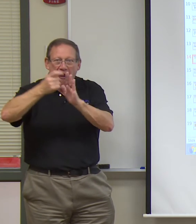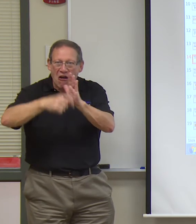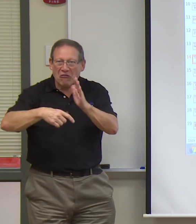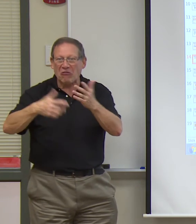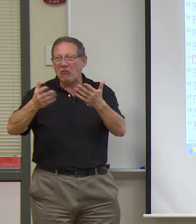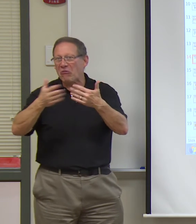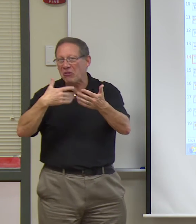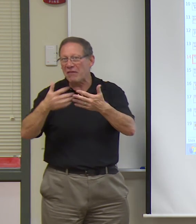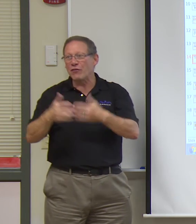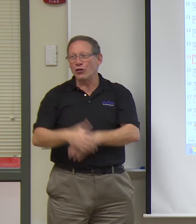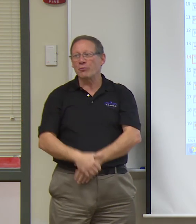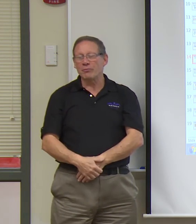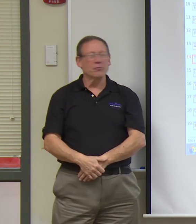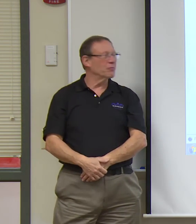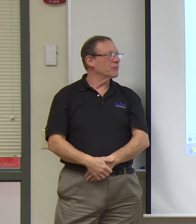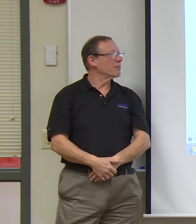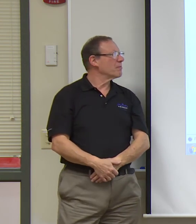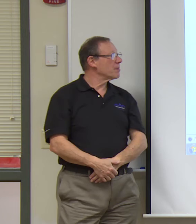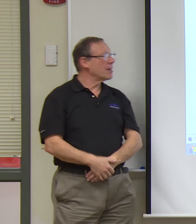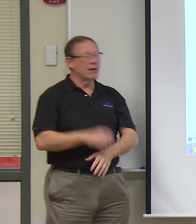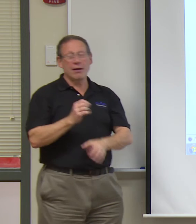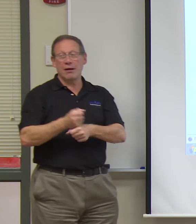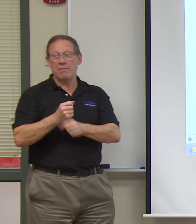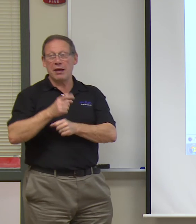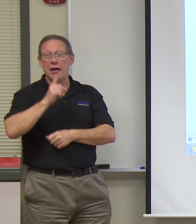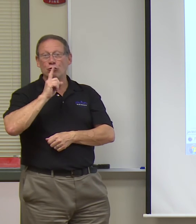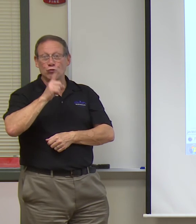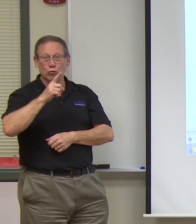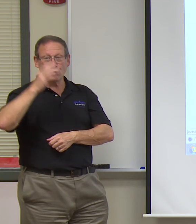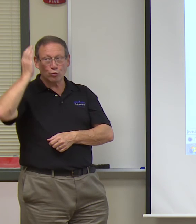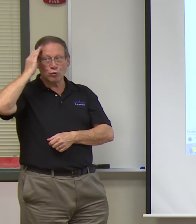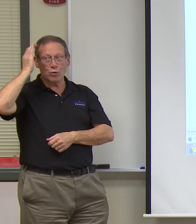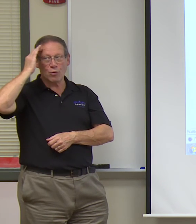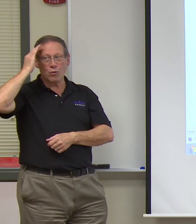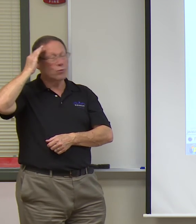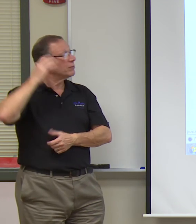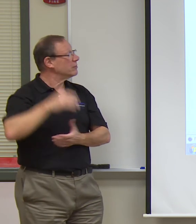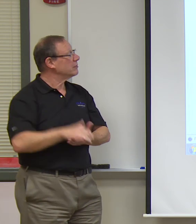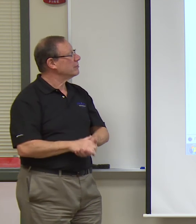Just to make sure you know, this--